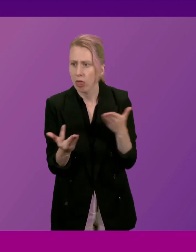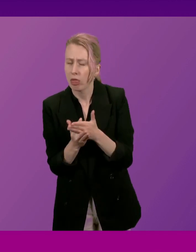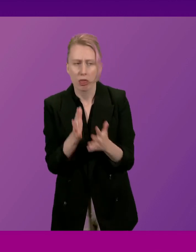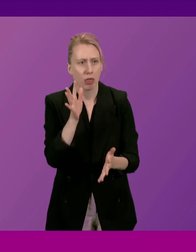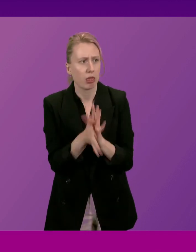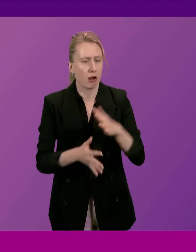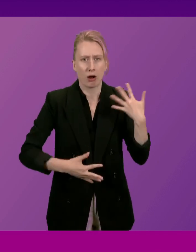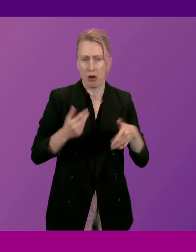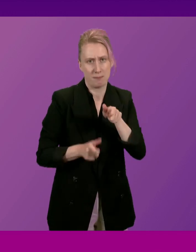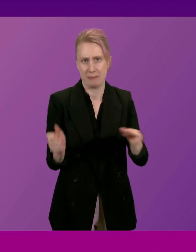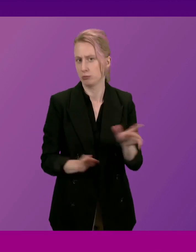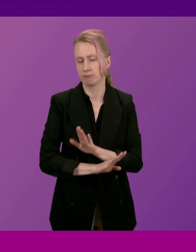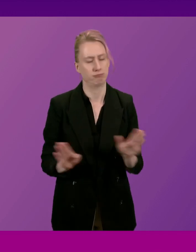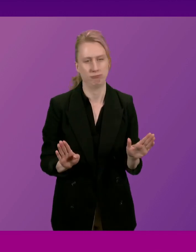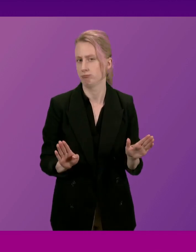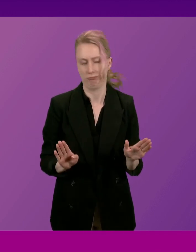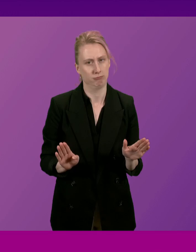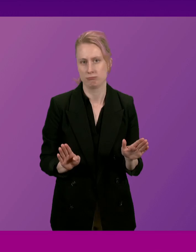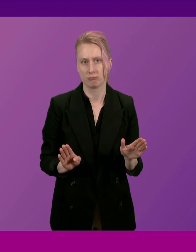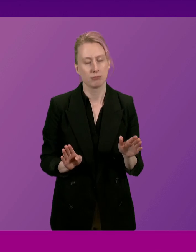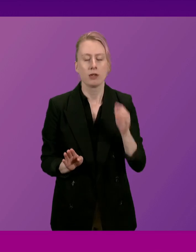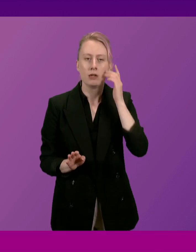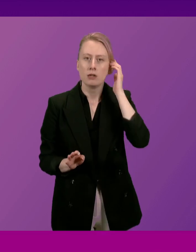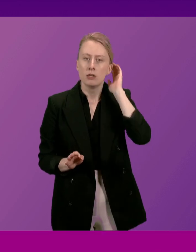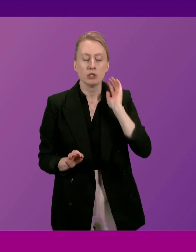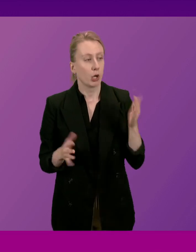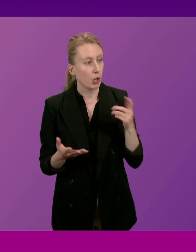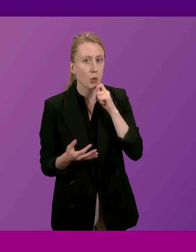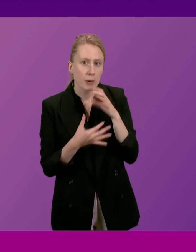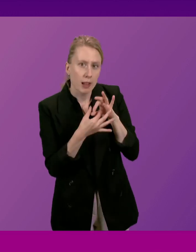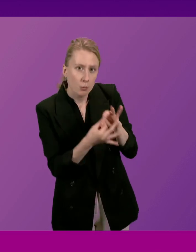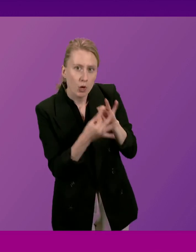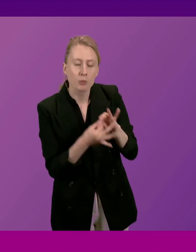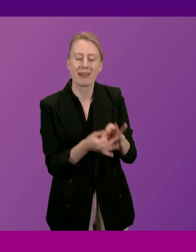not harm other people in any way, shape or form. We will work closely with Police Scotland and the